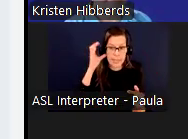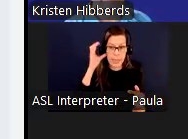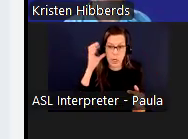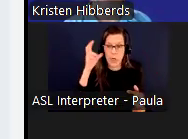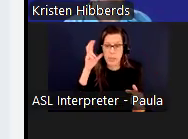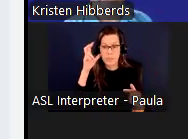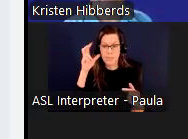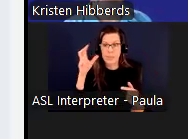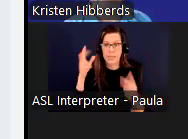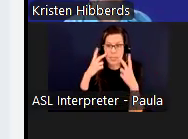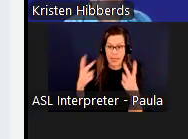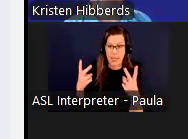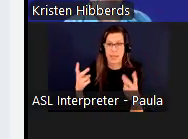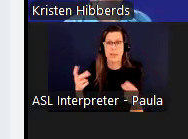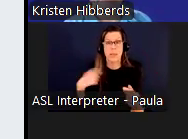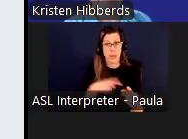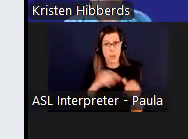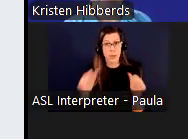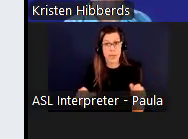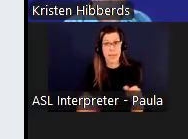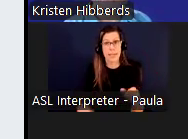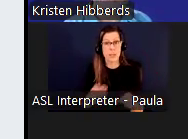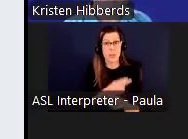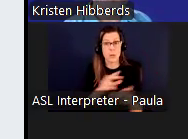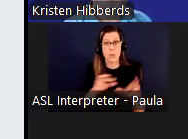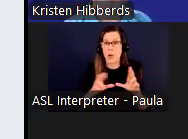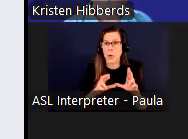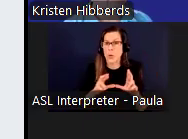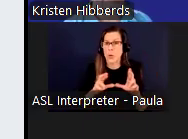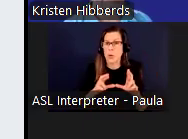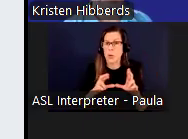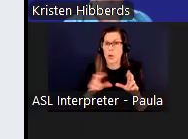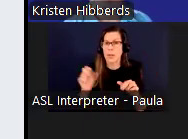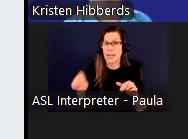Now that didn't just say that we can't use a ruler or a or a body chart to show where the bruises were.